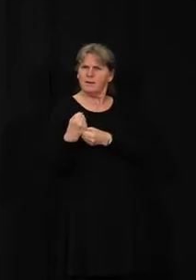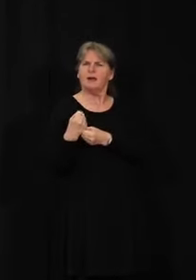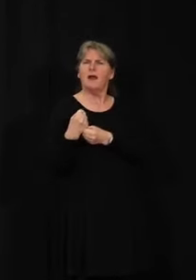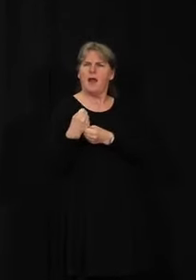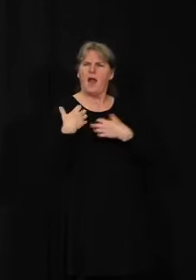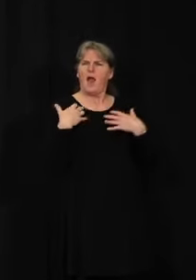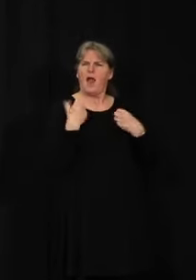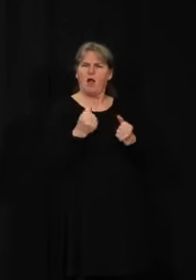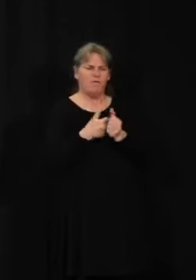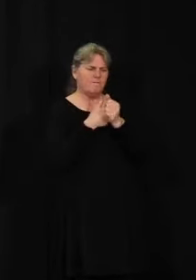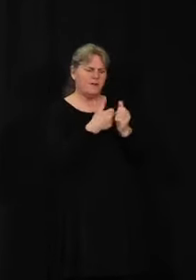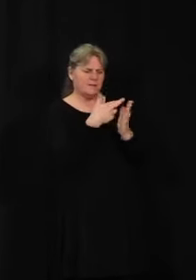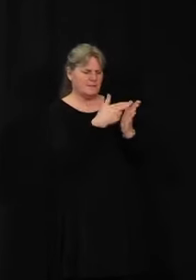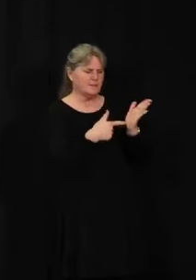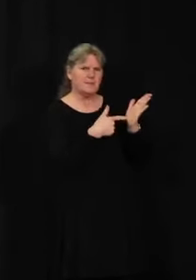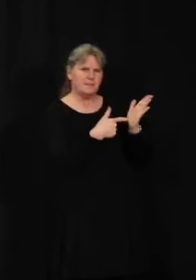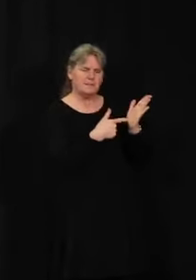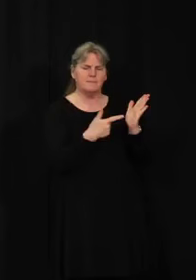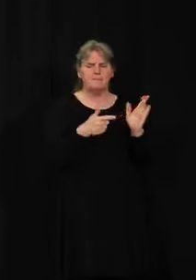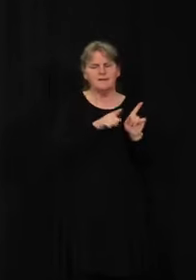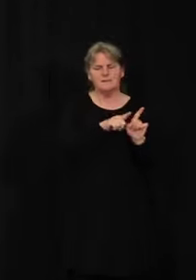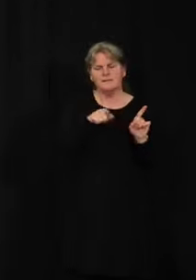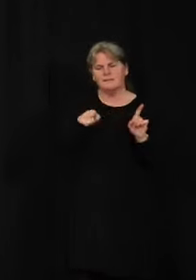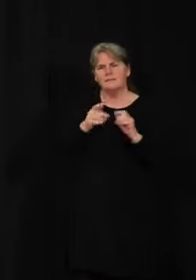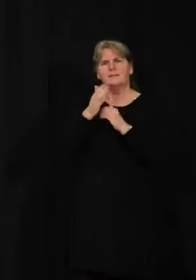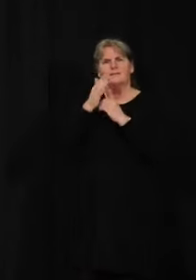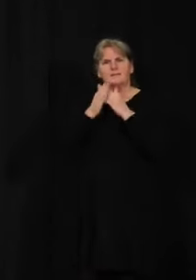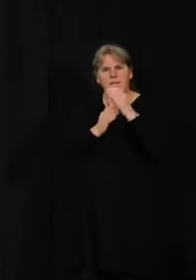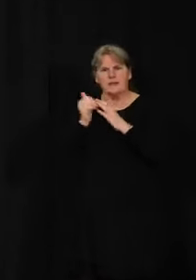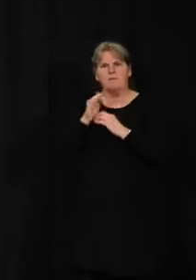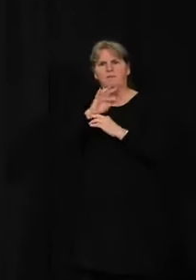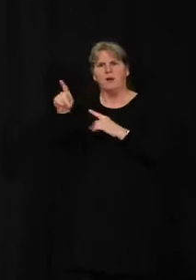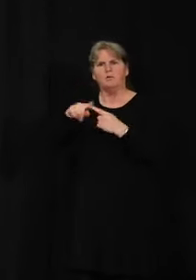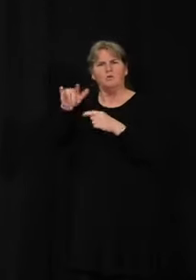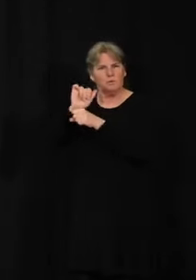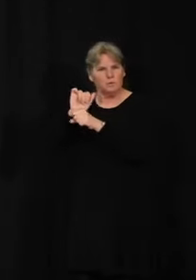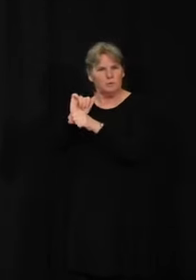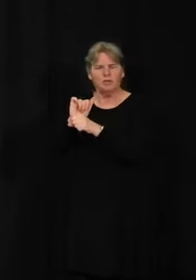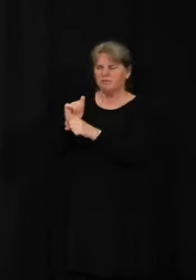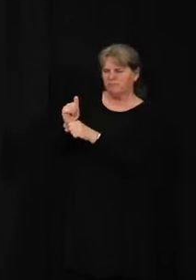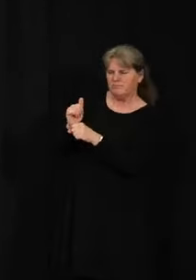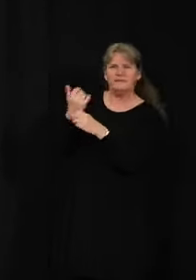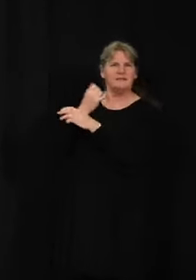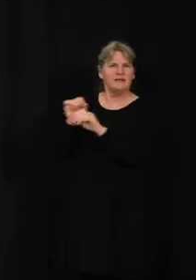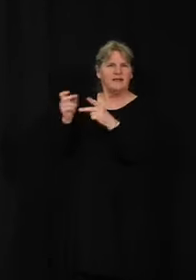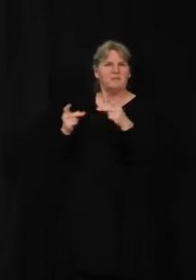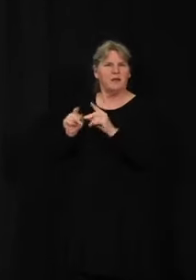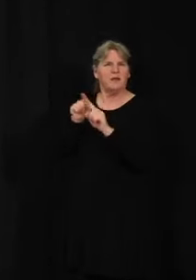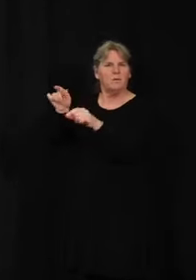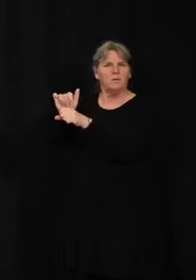the health precautions are in place but yet comfortable returning to workplaces and business facilities as well.